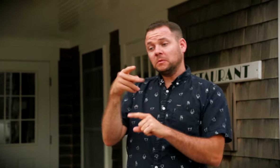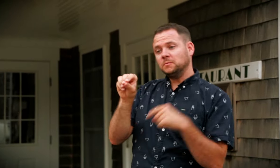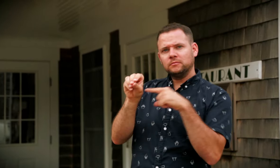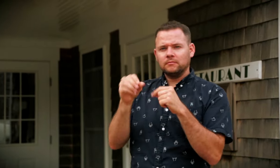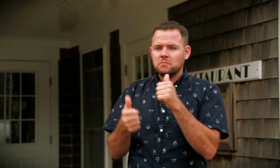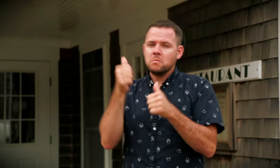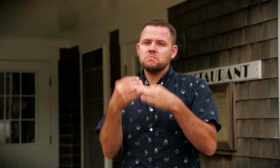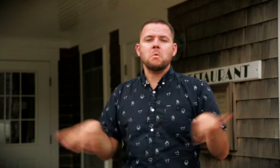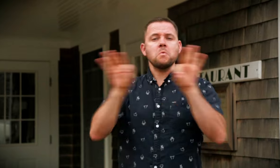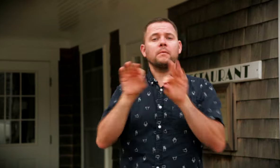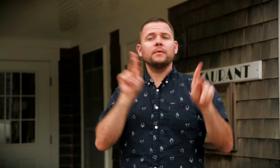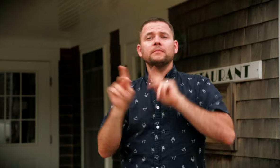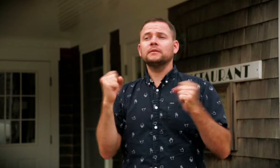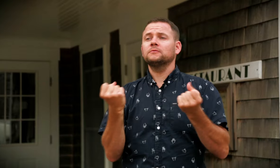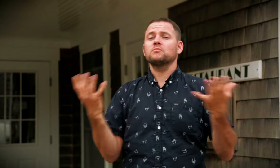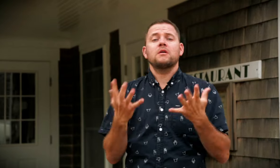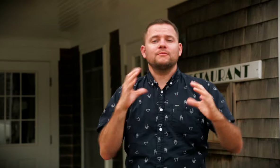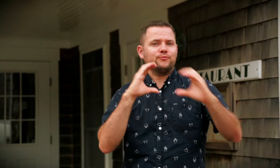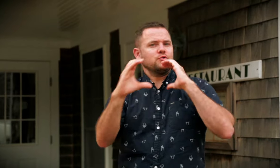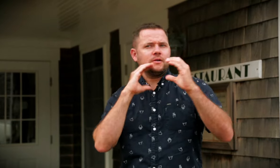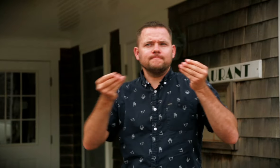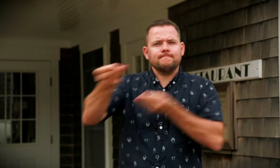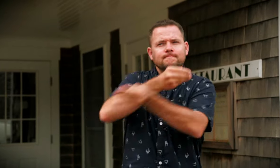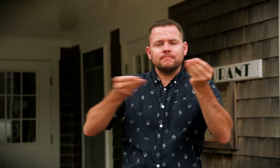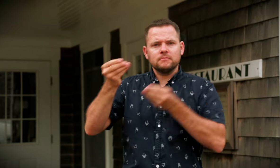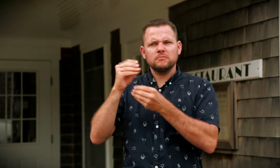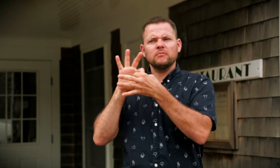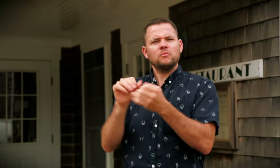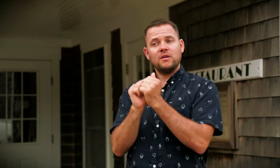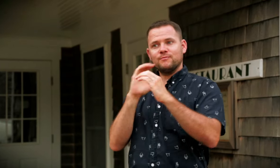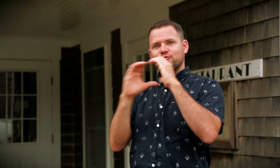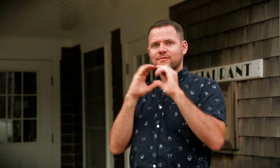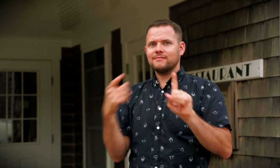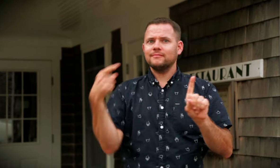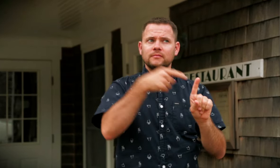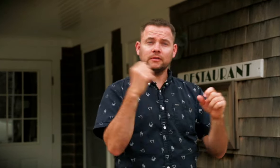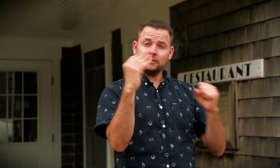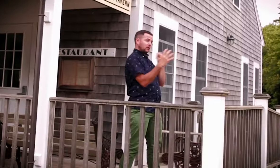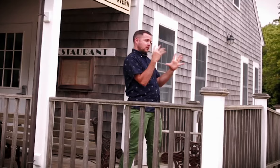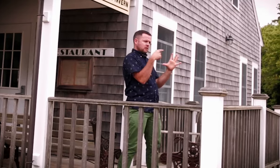Here, the draw was the communication and the exchange of ideas.